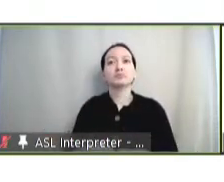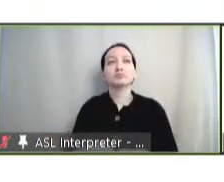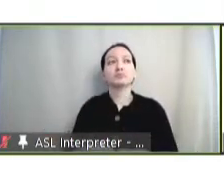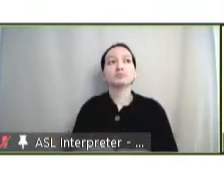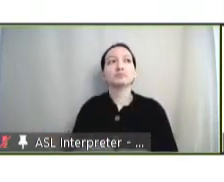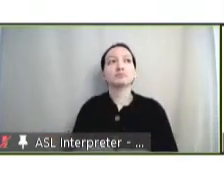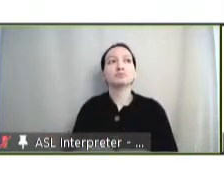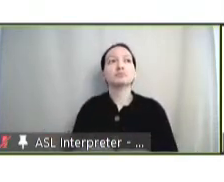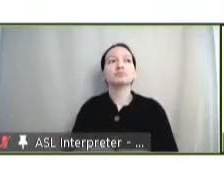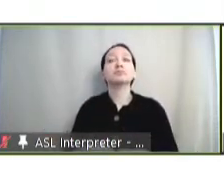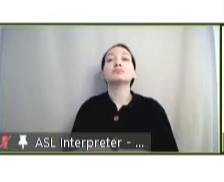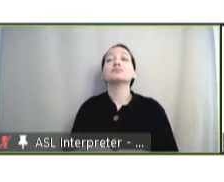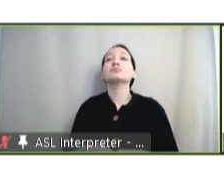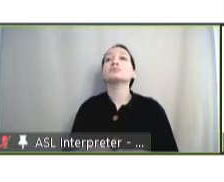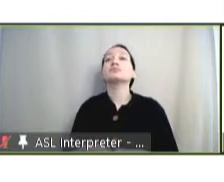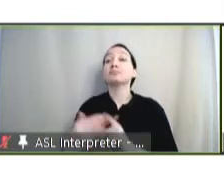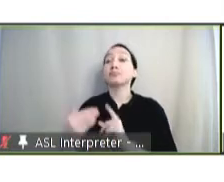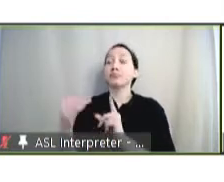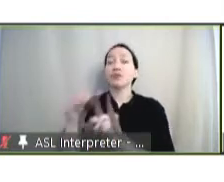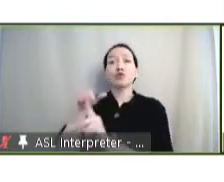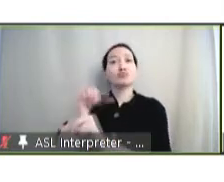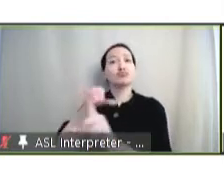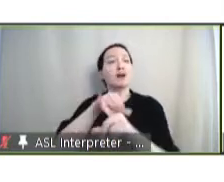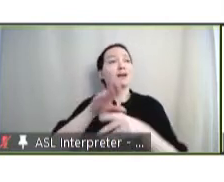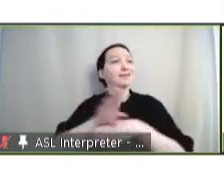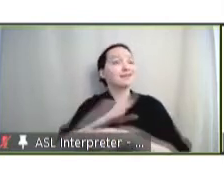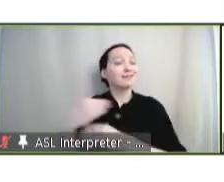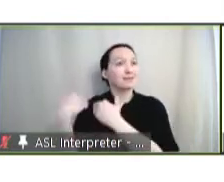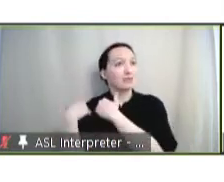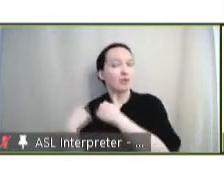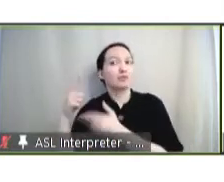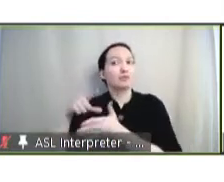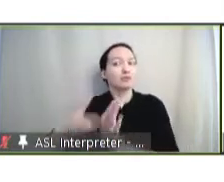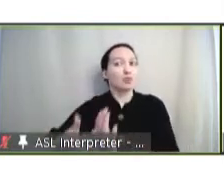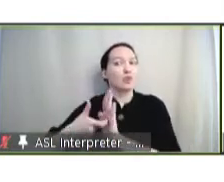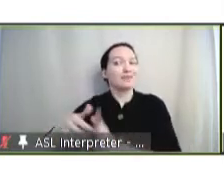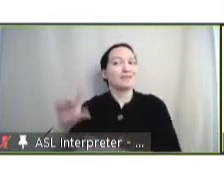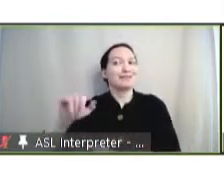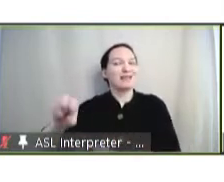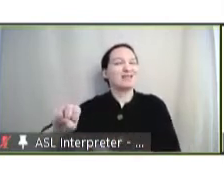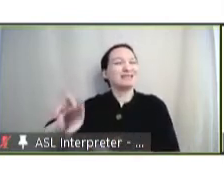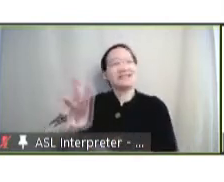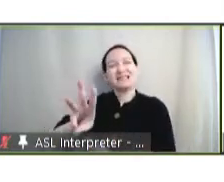In addition to reminding entities of their obligations under Title VI and Section 1557,